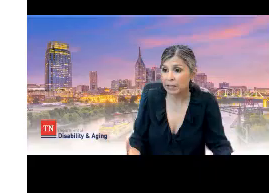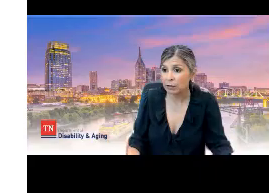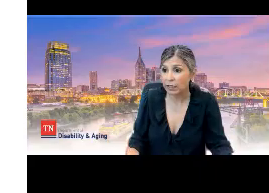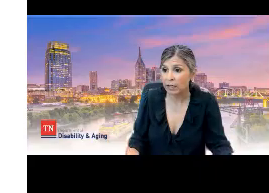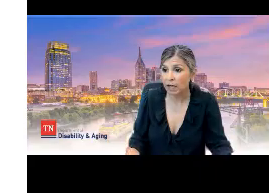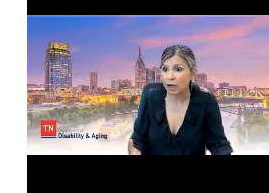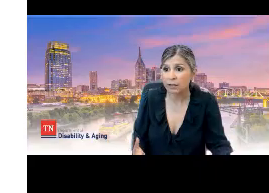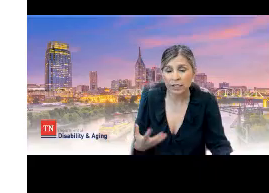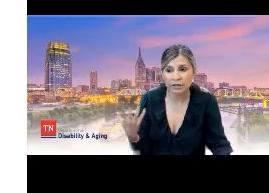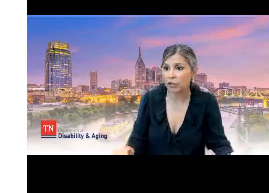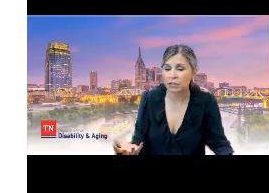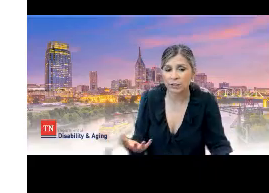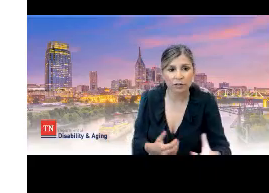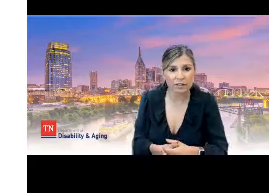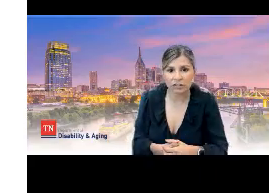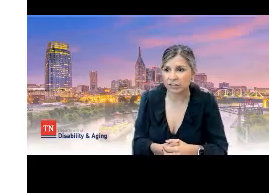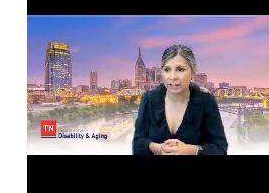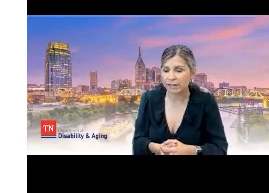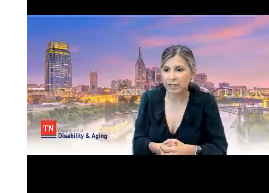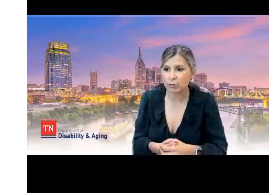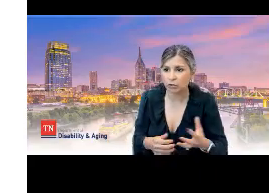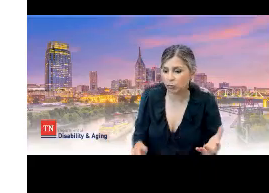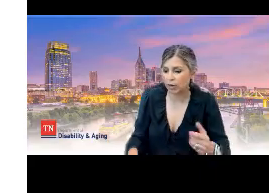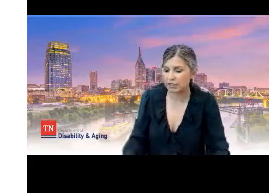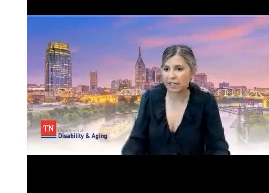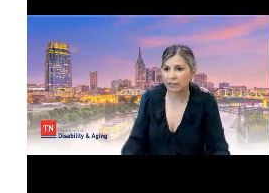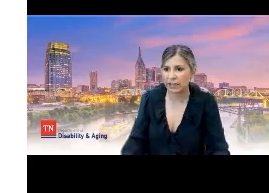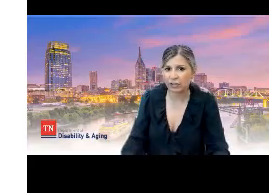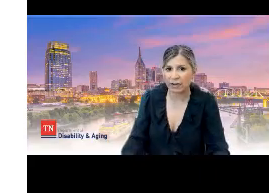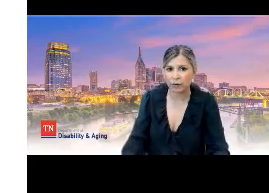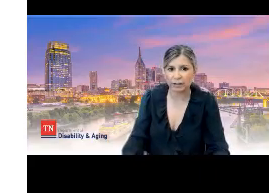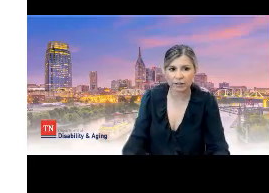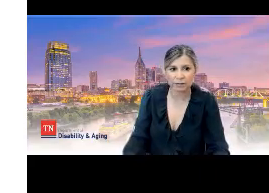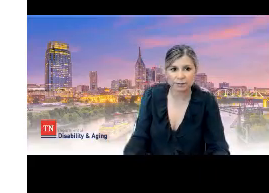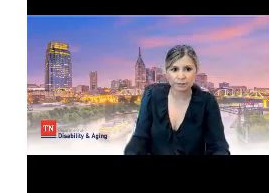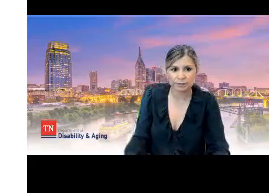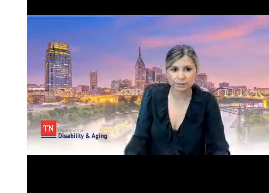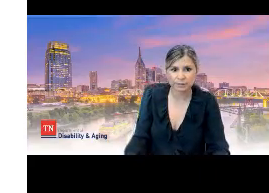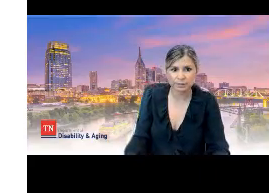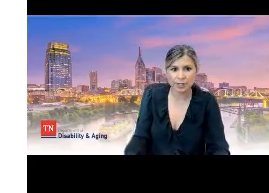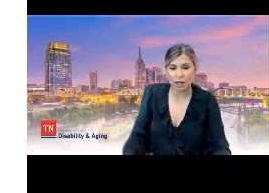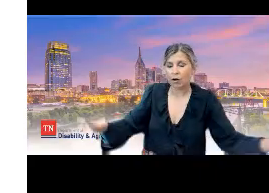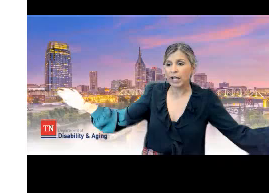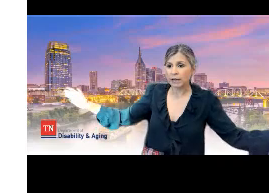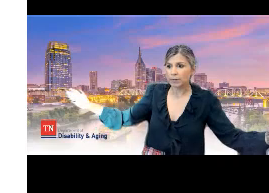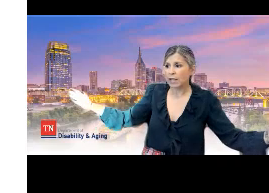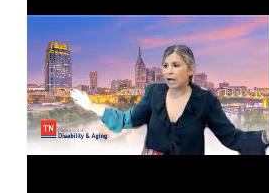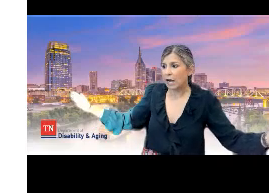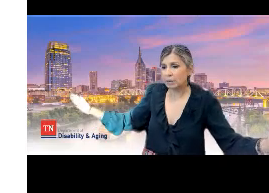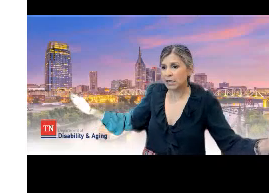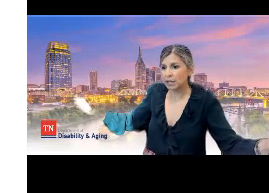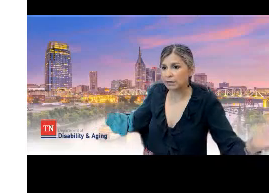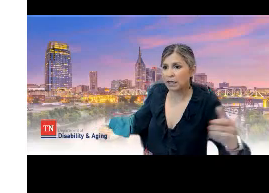to install an adult size changing table to take advantage of that grant. OK, I am done.